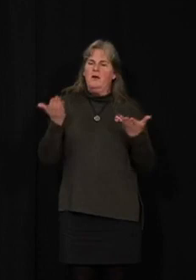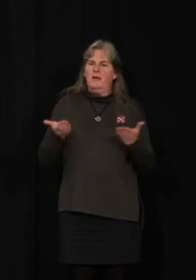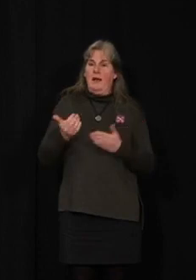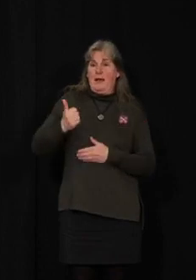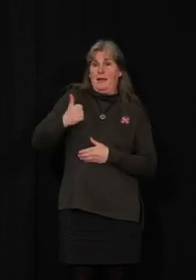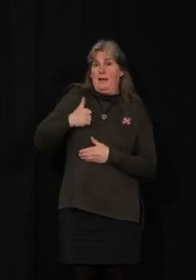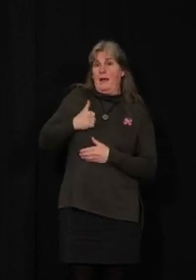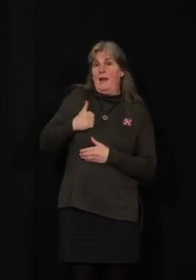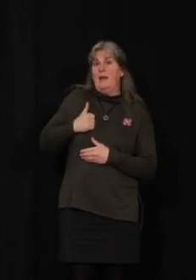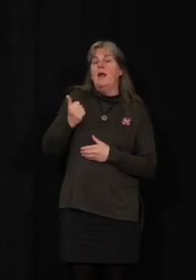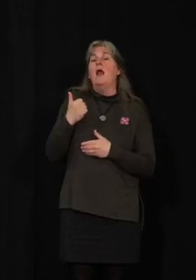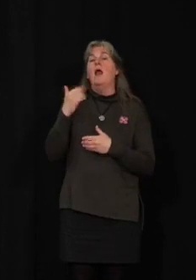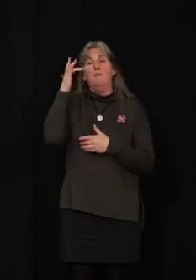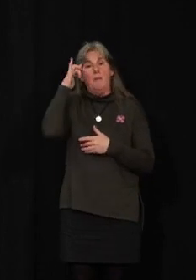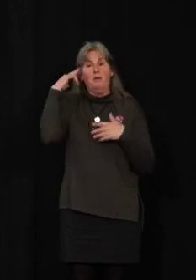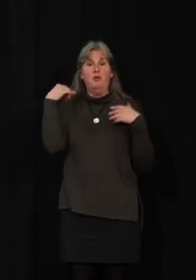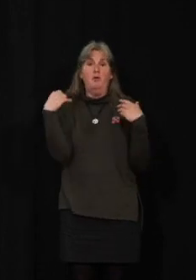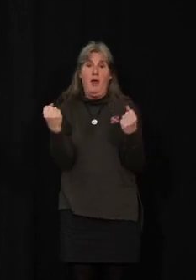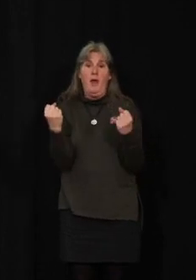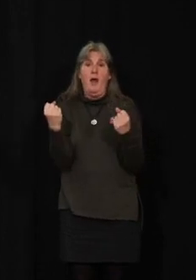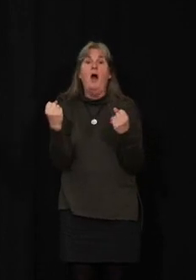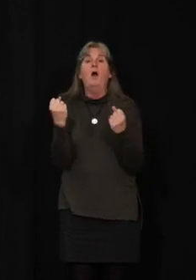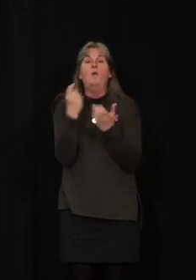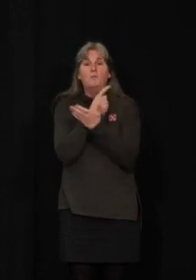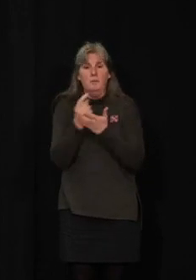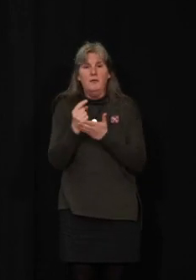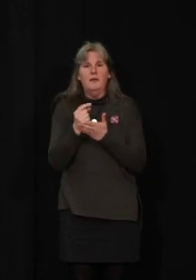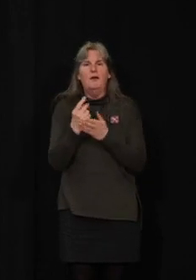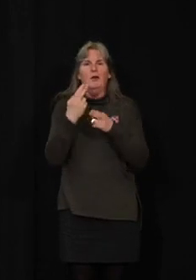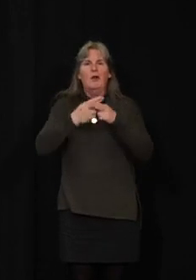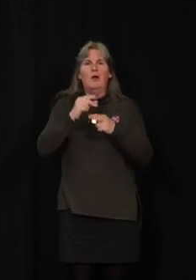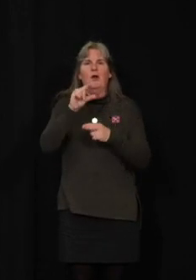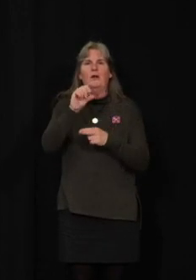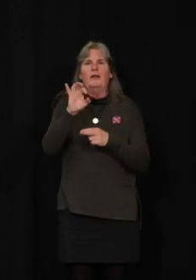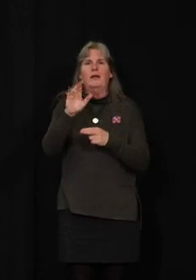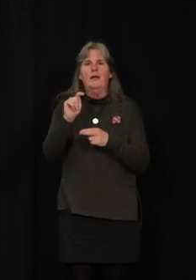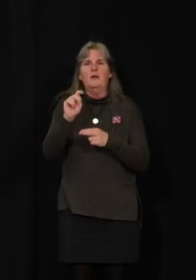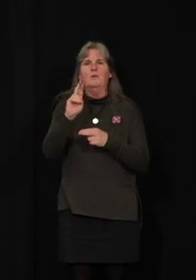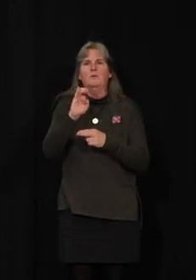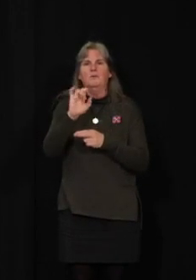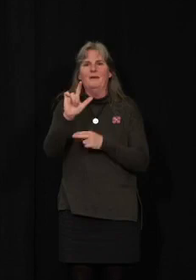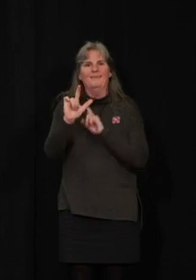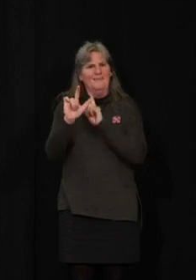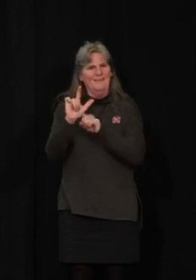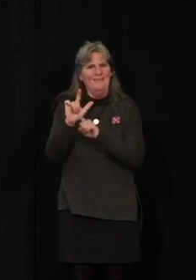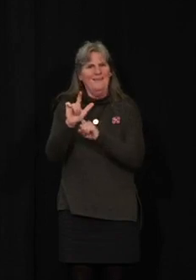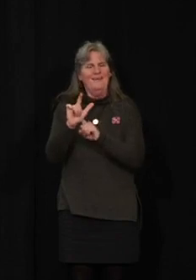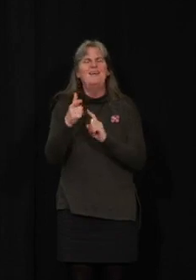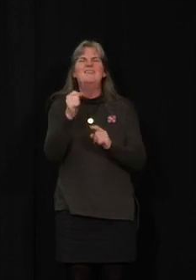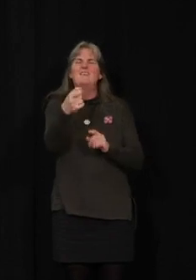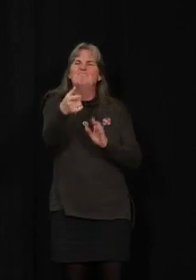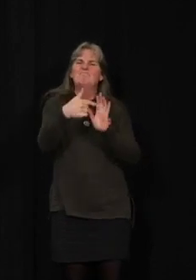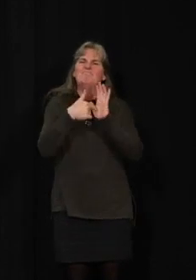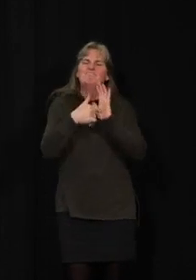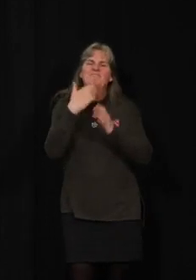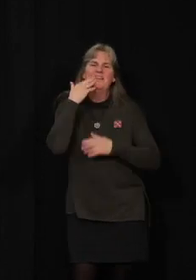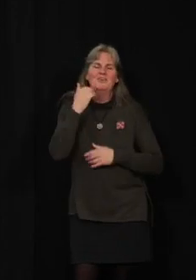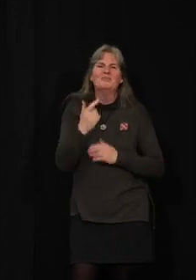called get real, where we ask hw are you? You know, we often get that question, how are you?